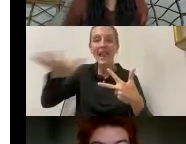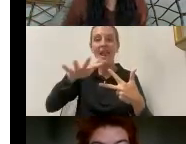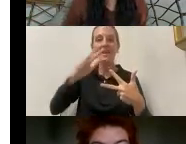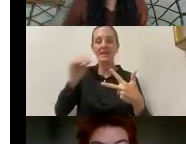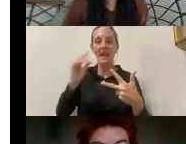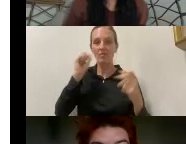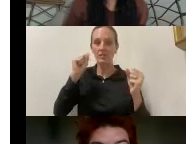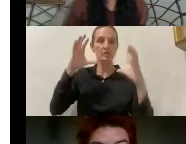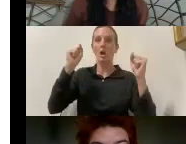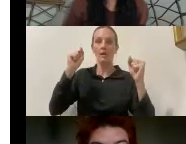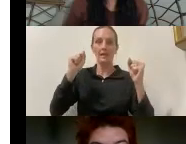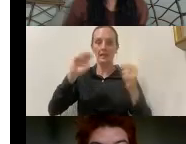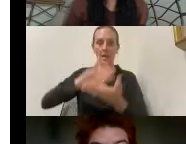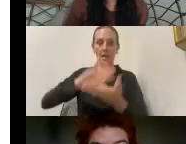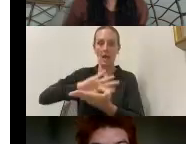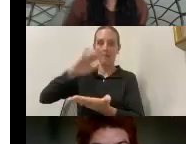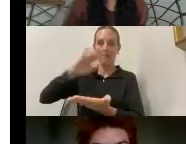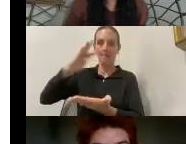fresh to gather right in our own backyard.